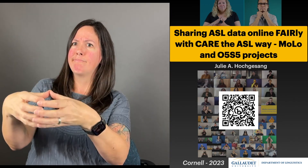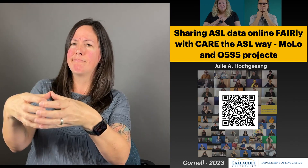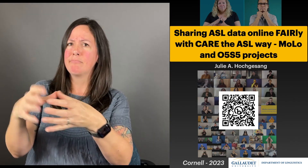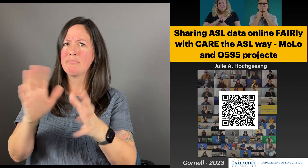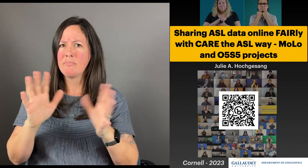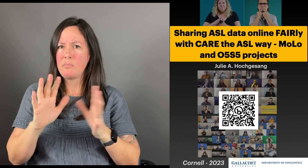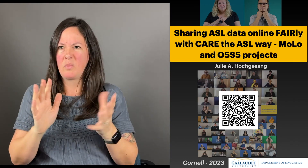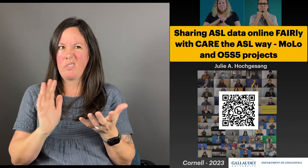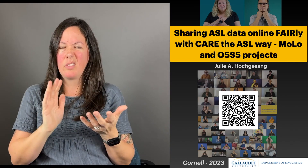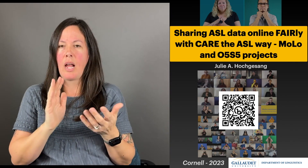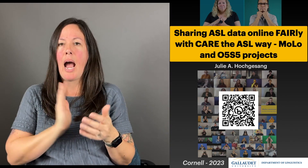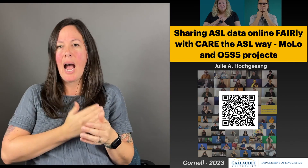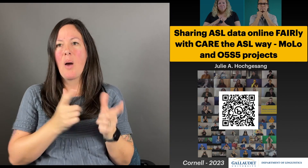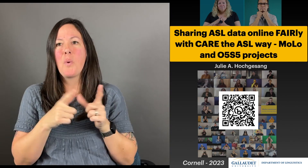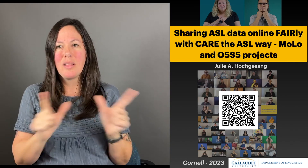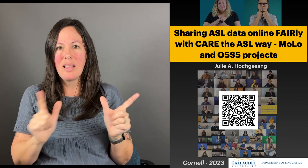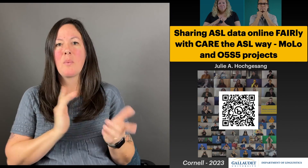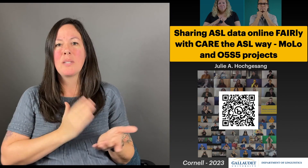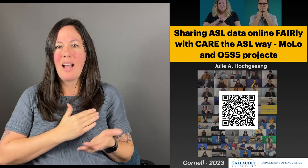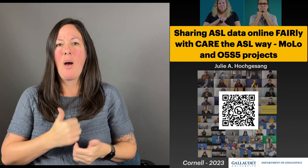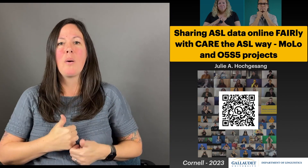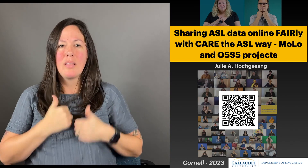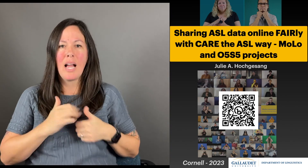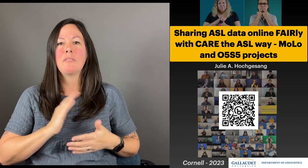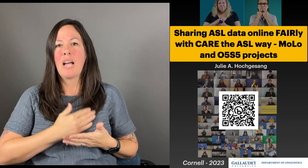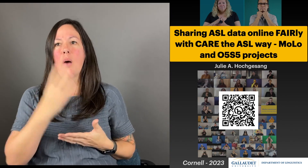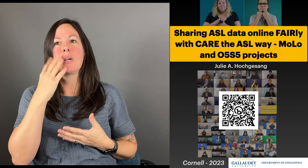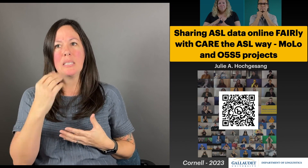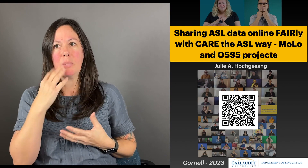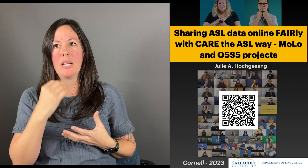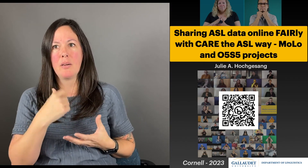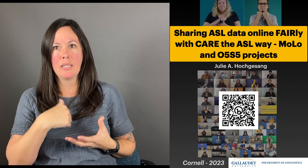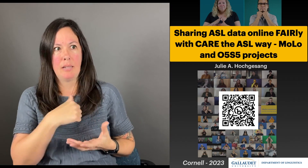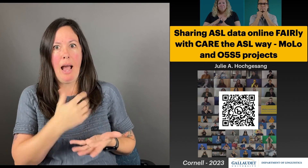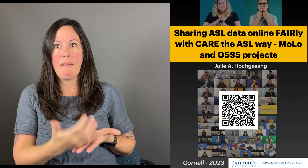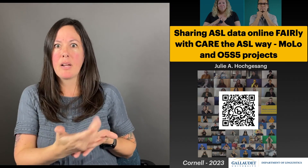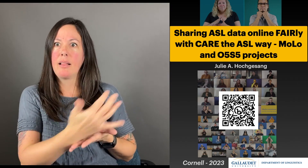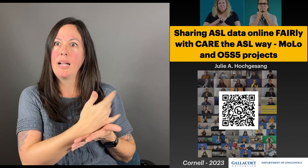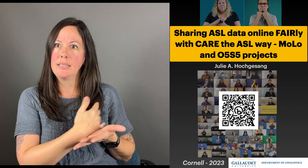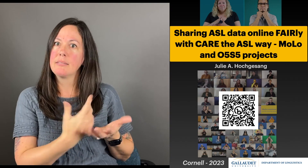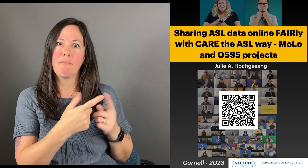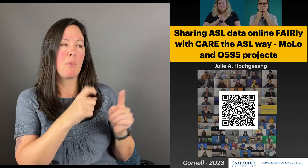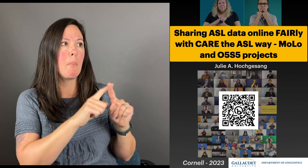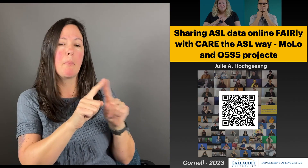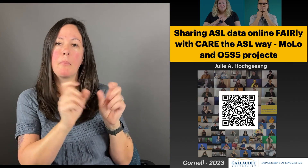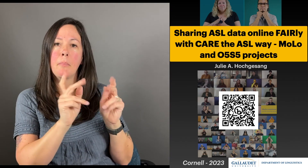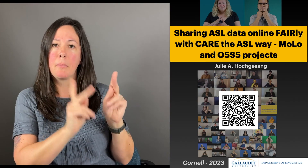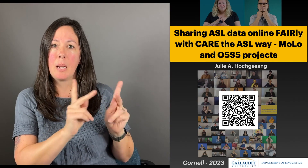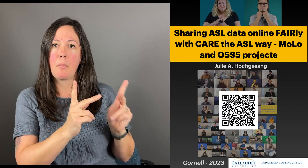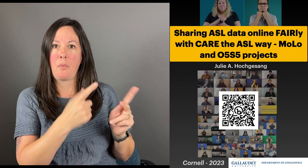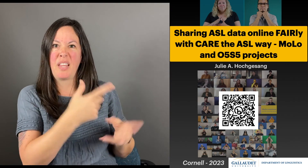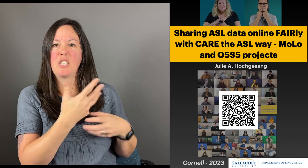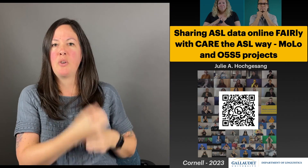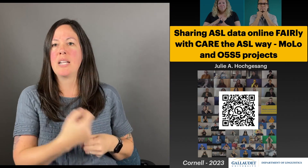talk about sharing data and I really want us to be having these wider conversations because it is our language